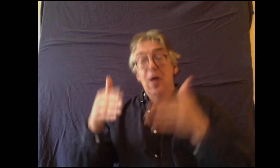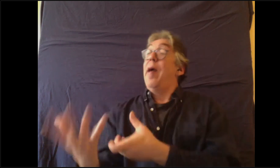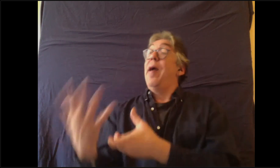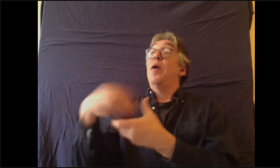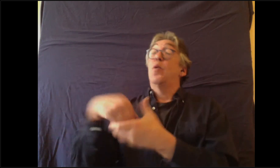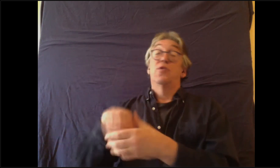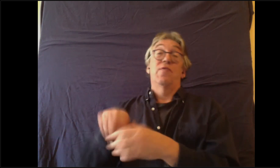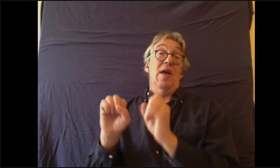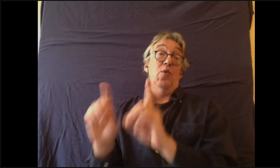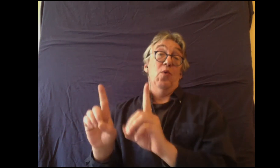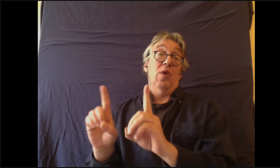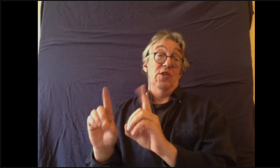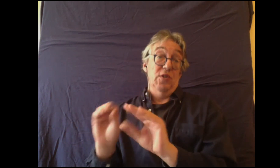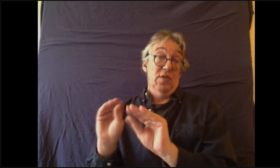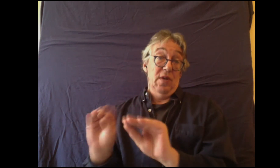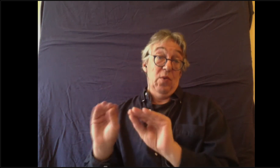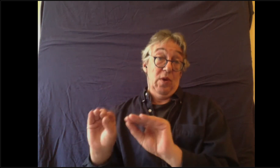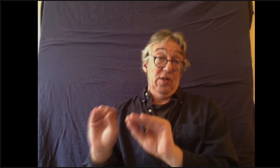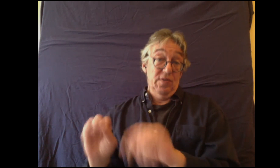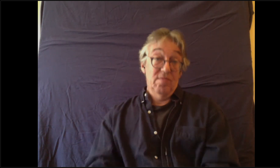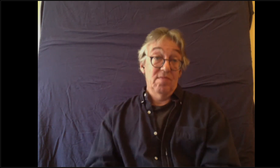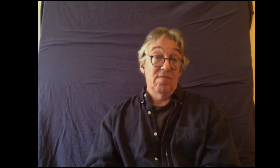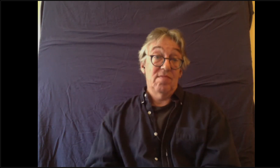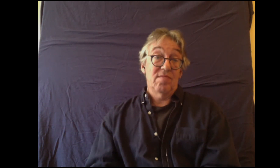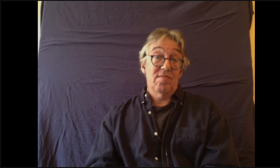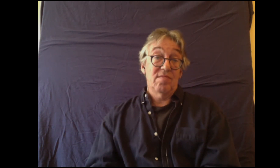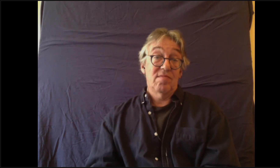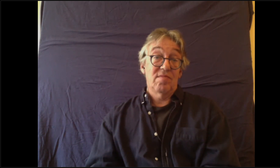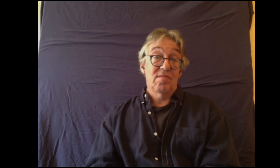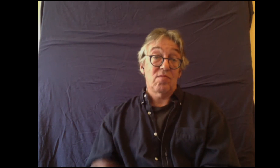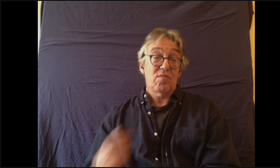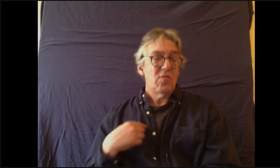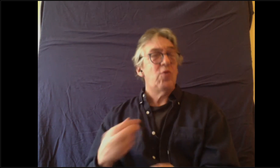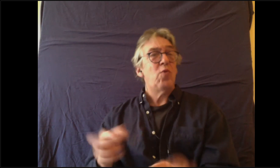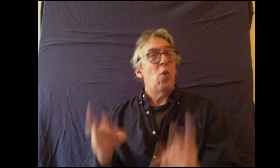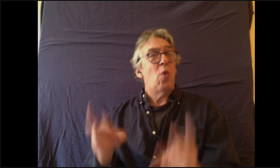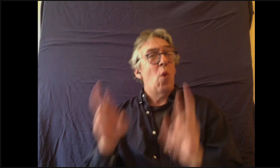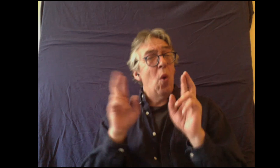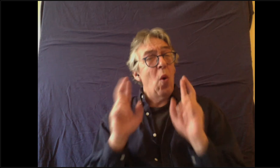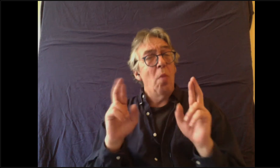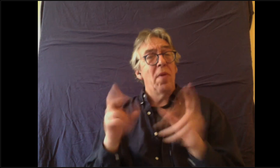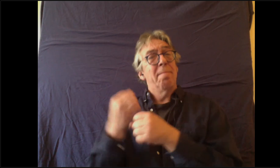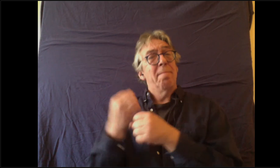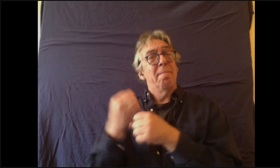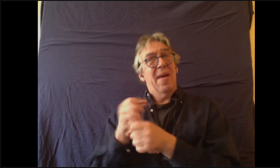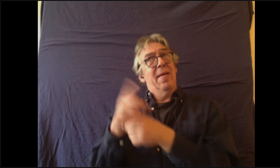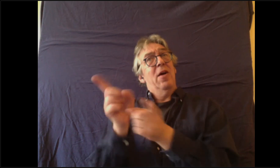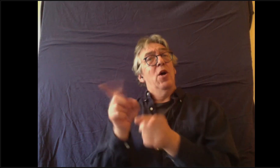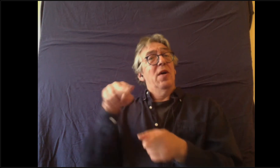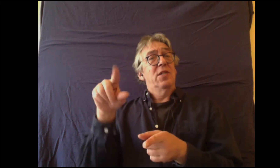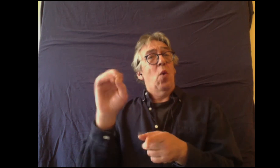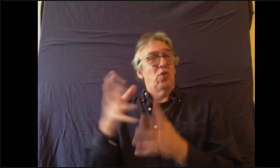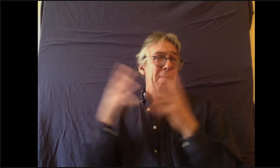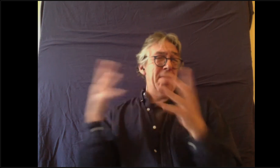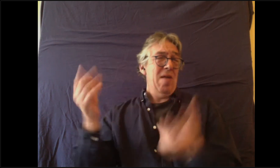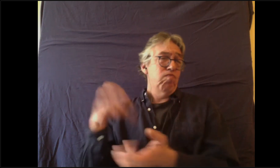And we hope to sensitize major NGOs to become more disability inclusive.